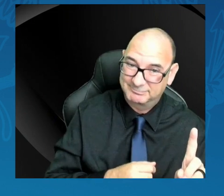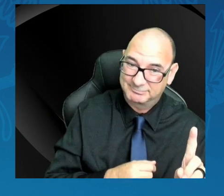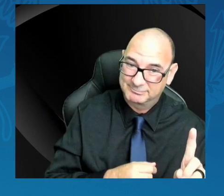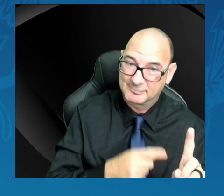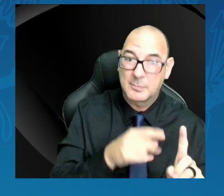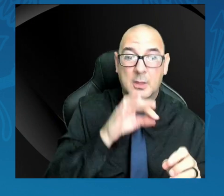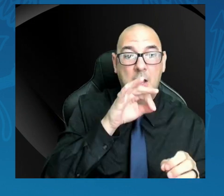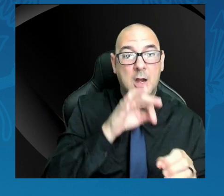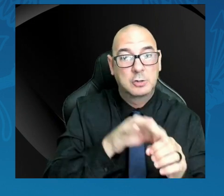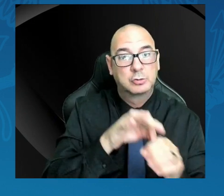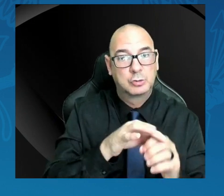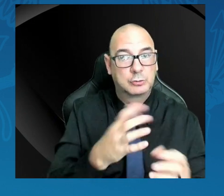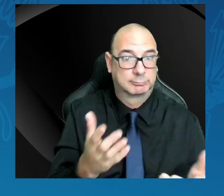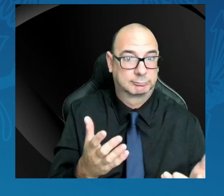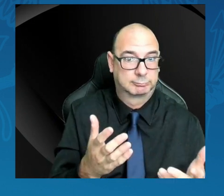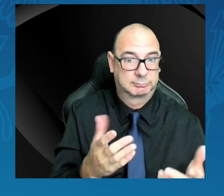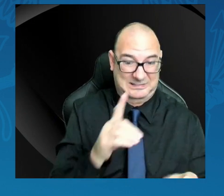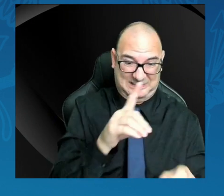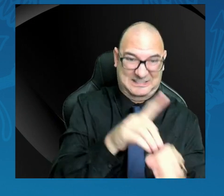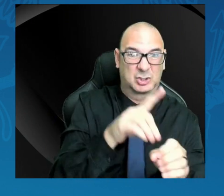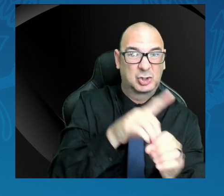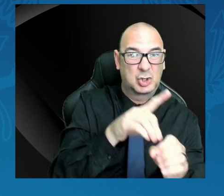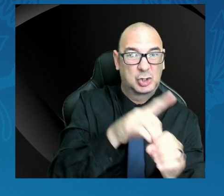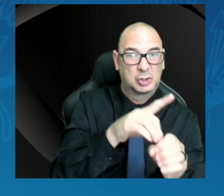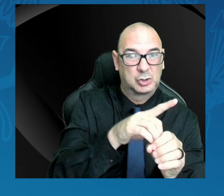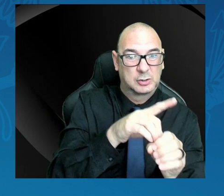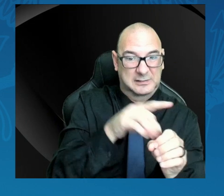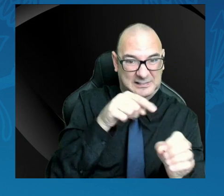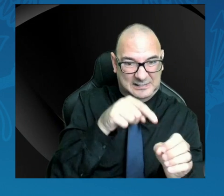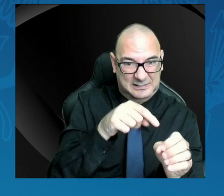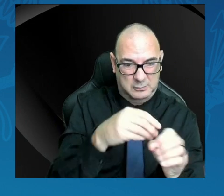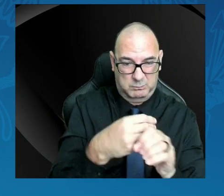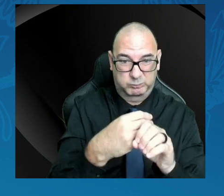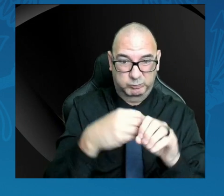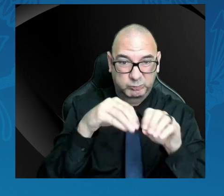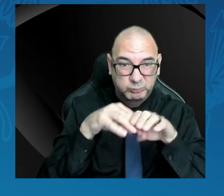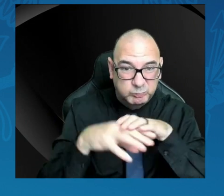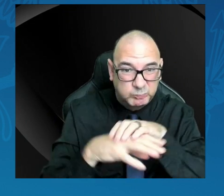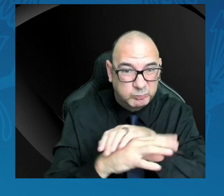Diesel exhaust. Is a poison. Breathing.